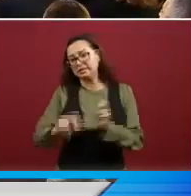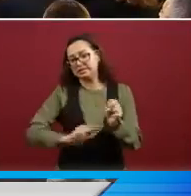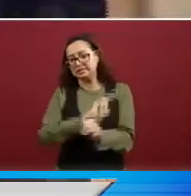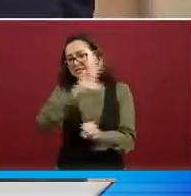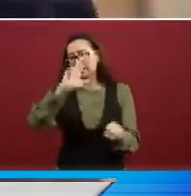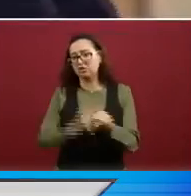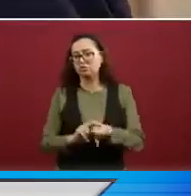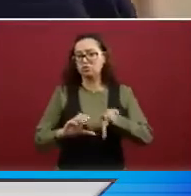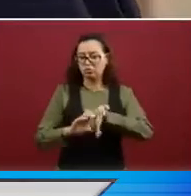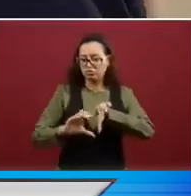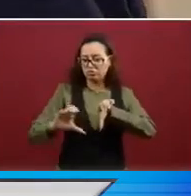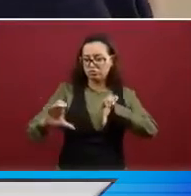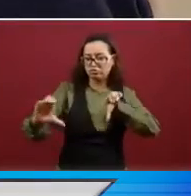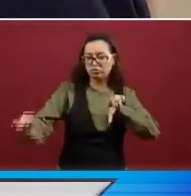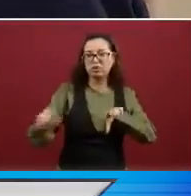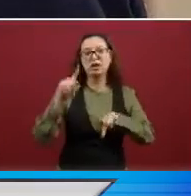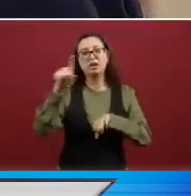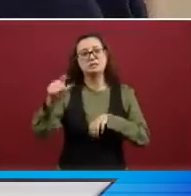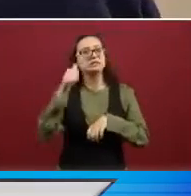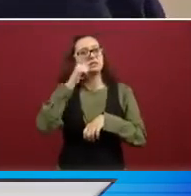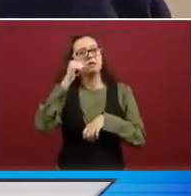5 are the causes that contribute to migration